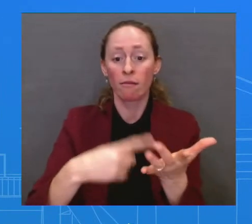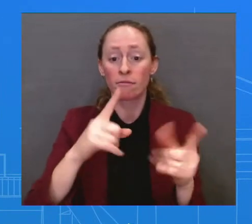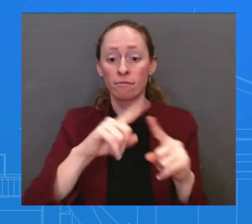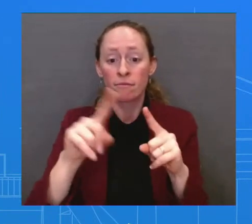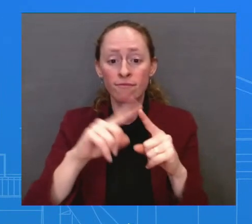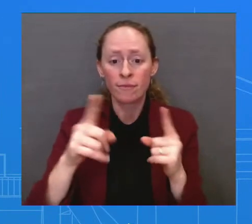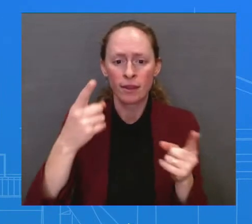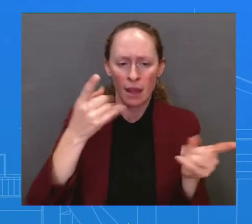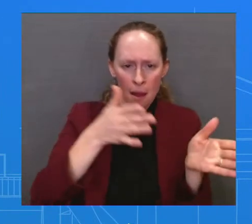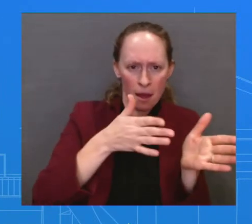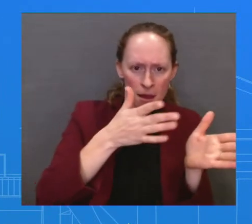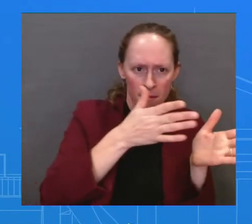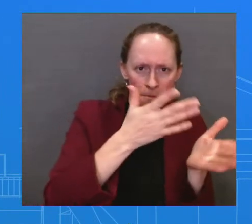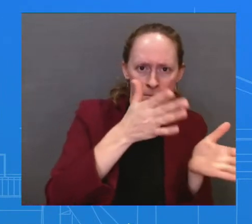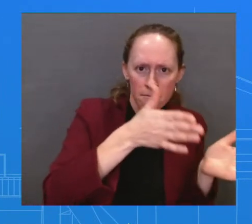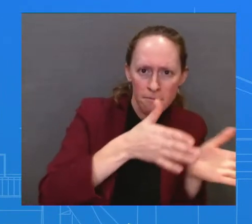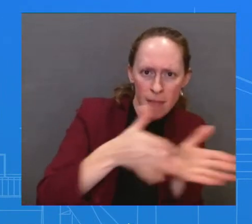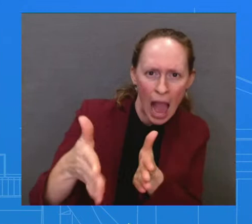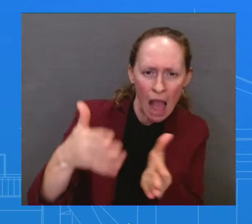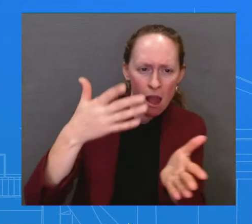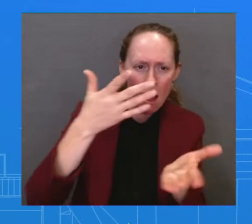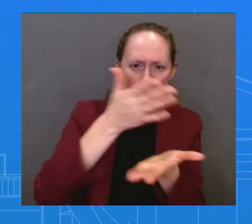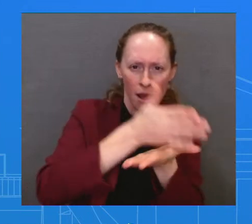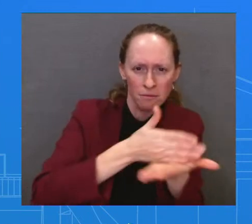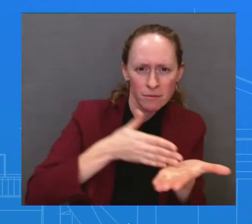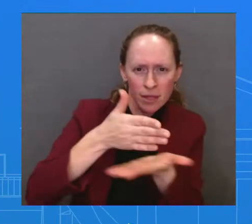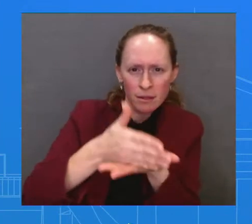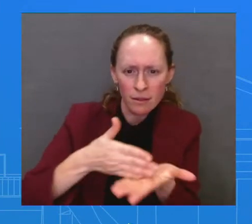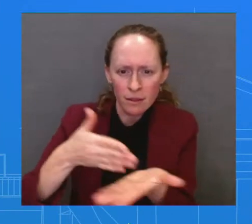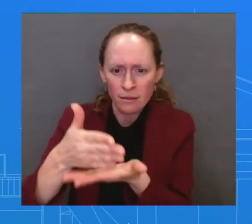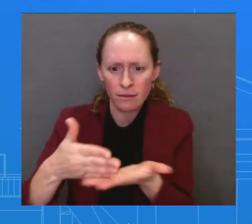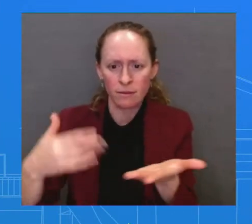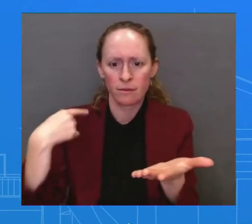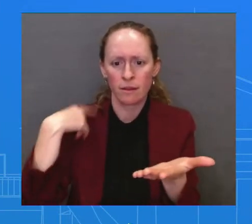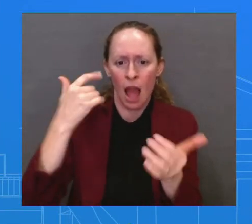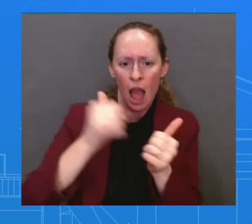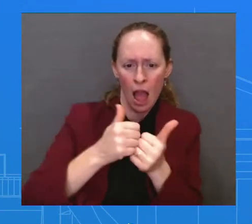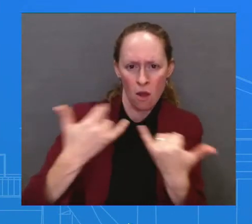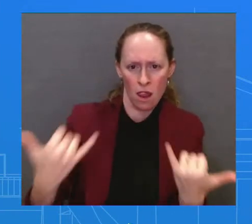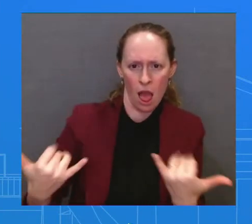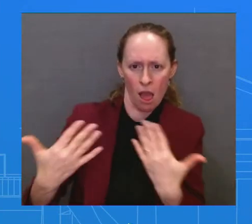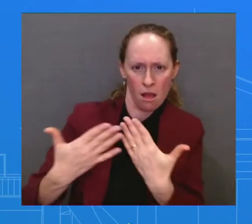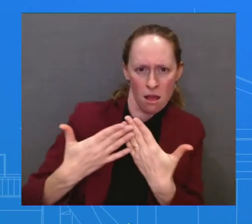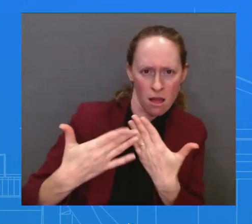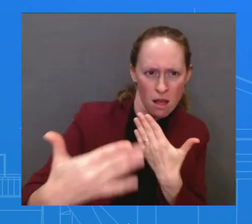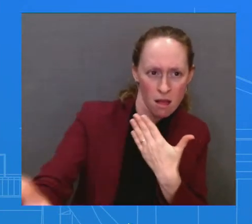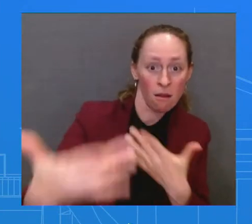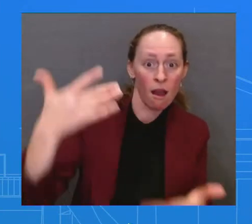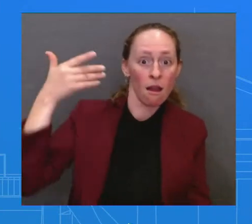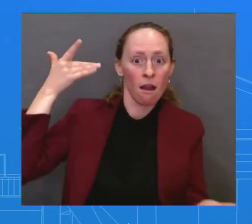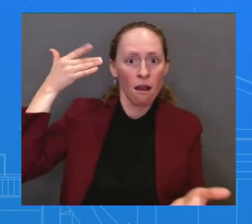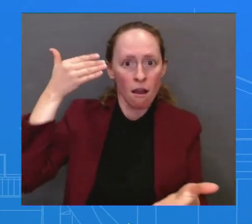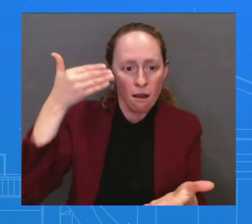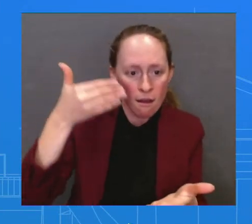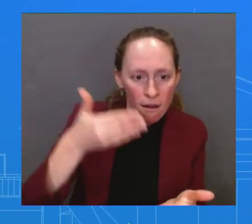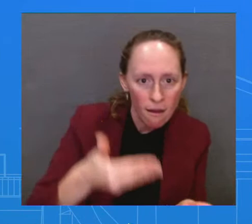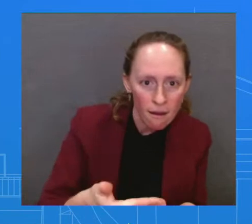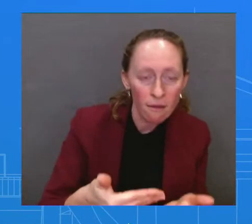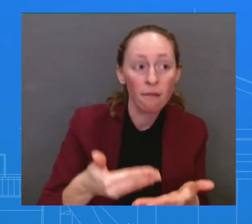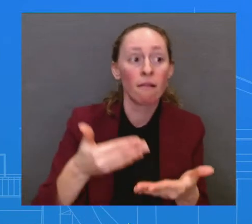to get us to the end of this year, and then we have begun talking to them about what next year looks like as well. But that's in military support, economic support, humanitarian,